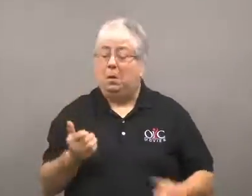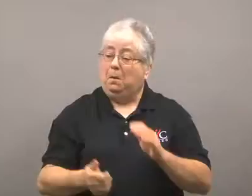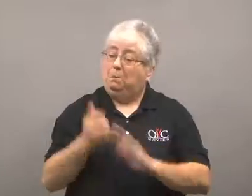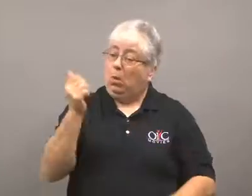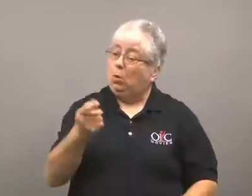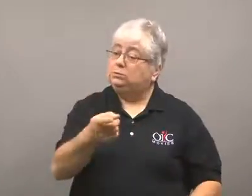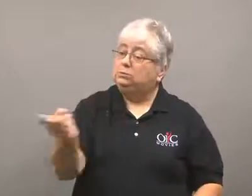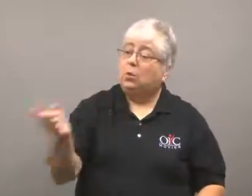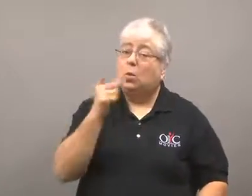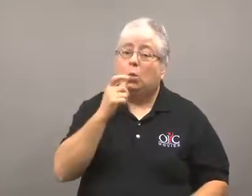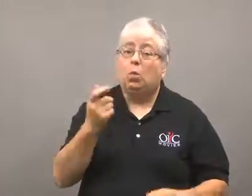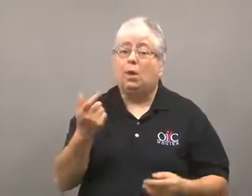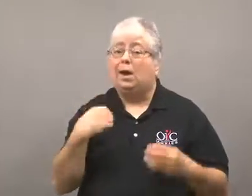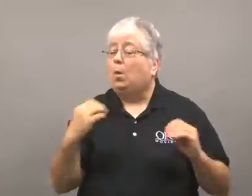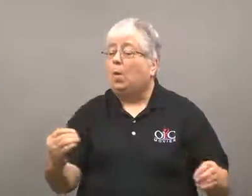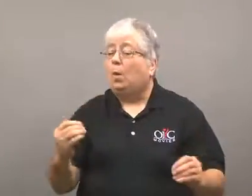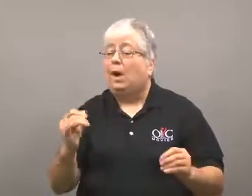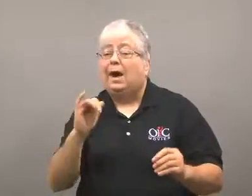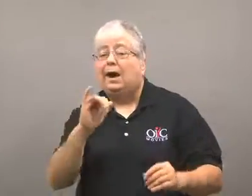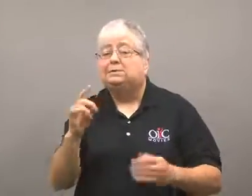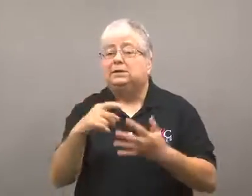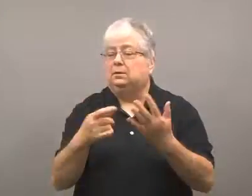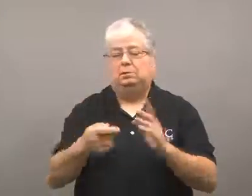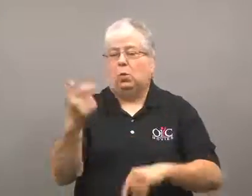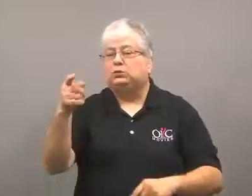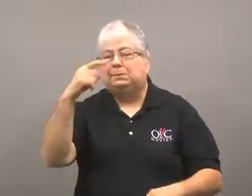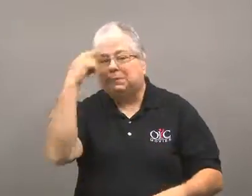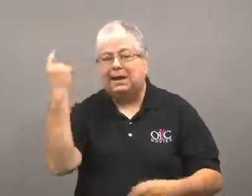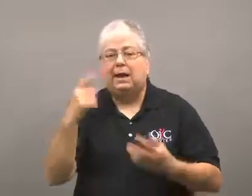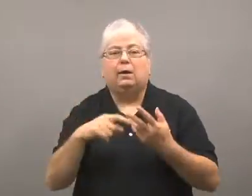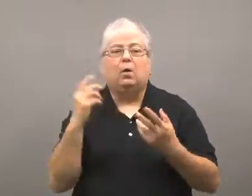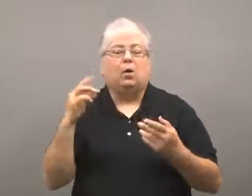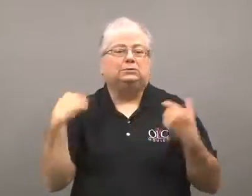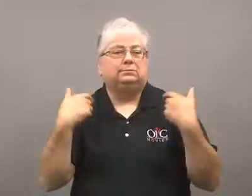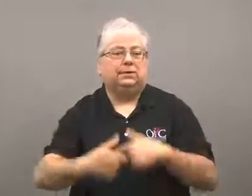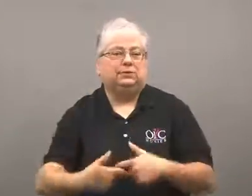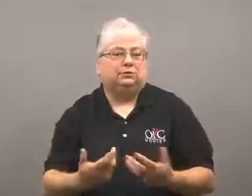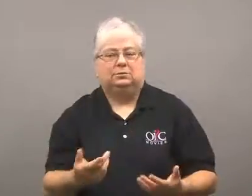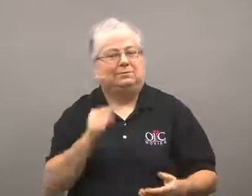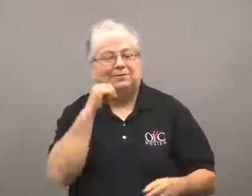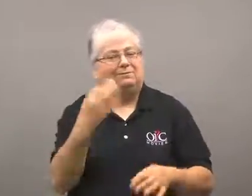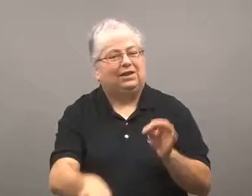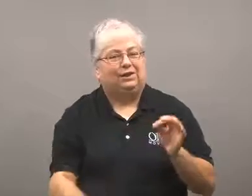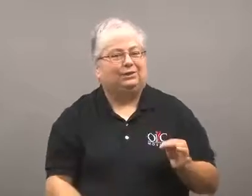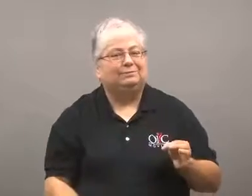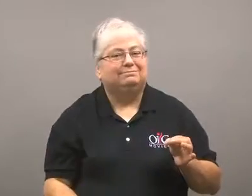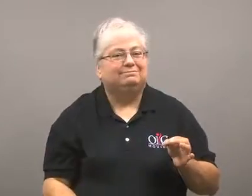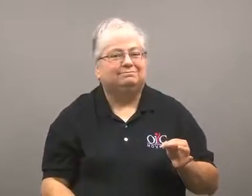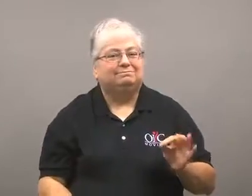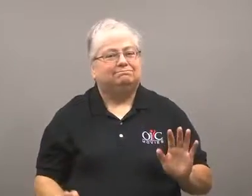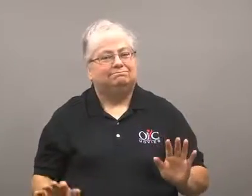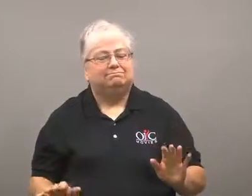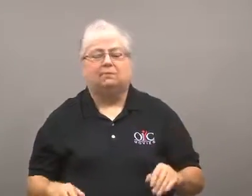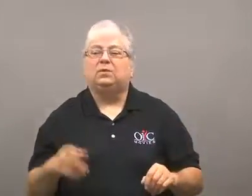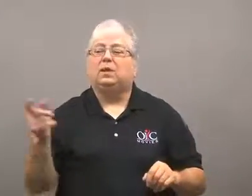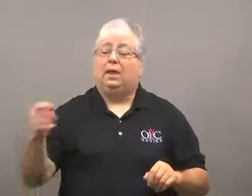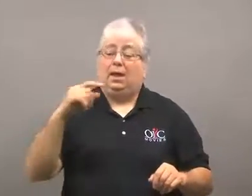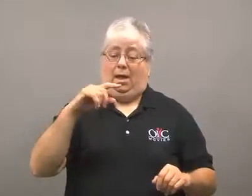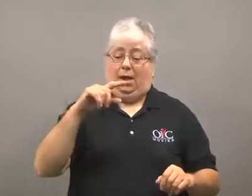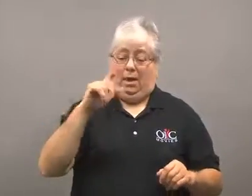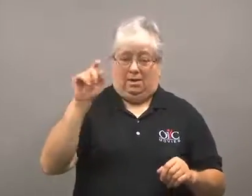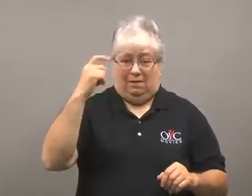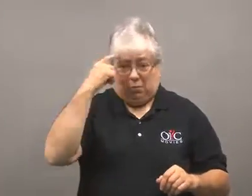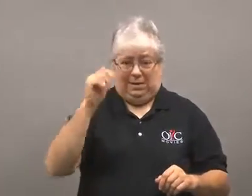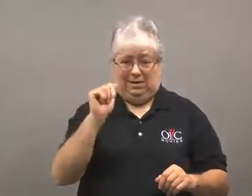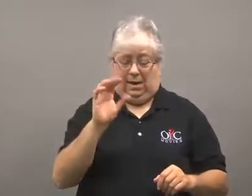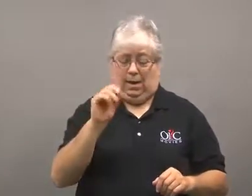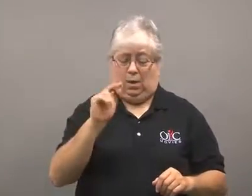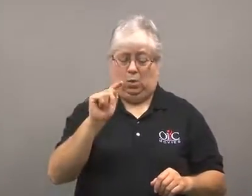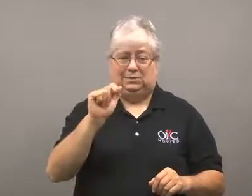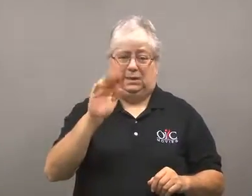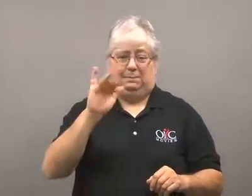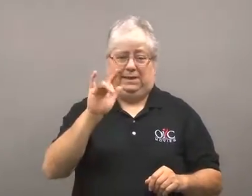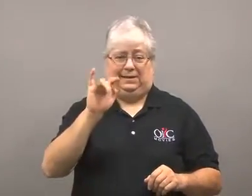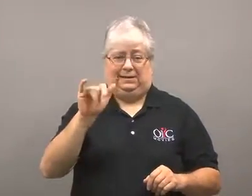It was also unfair because most of these voters are black or Hispanic.